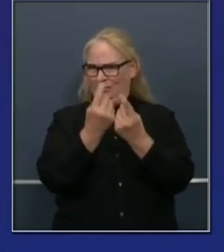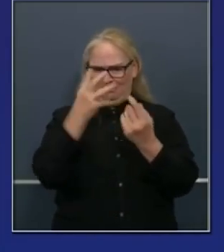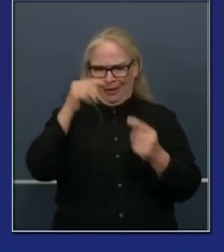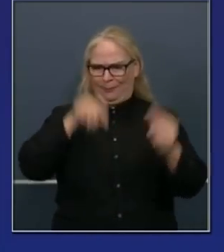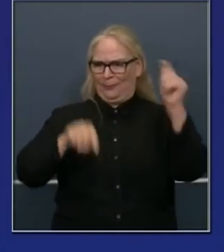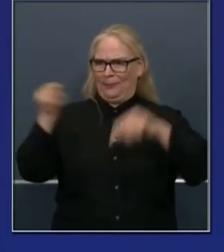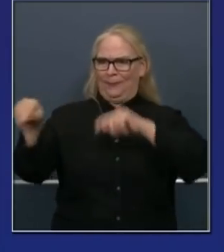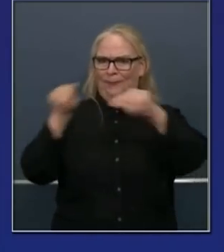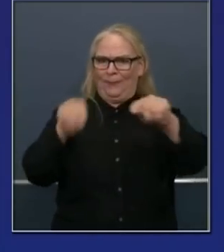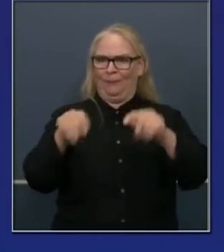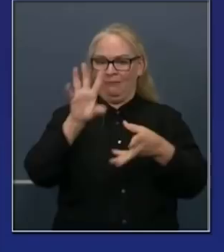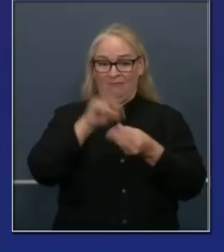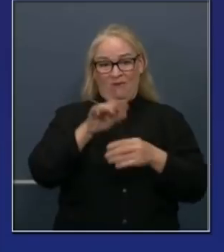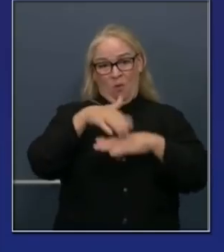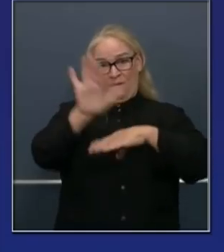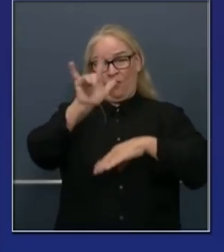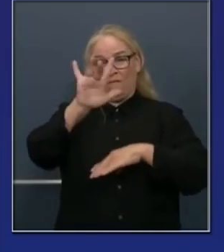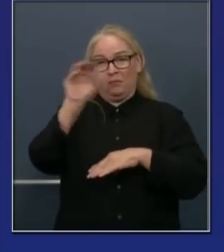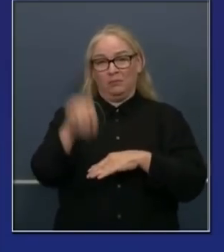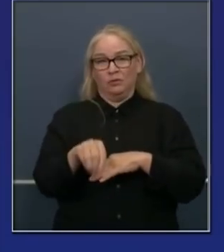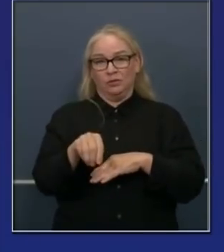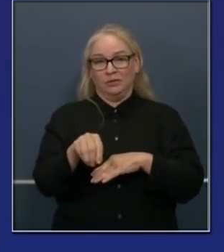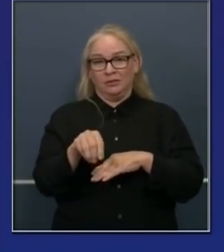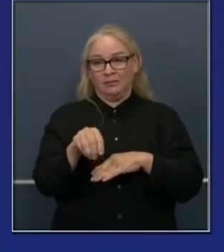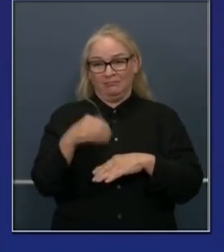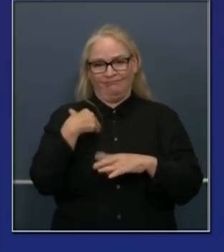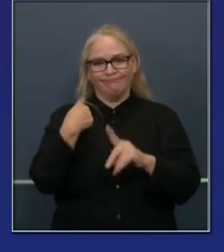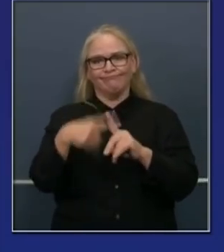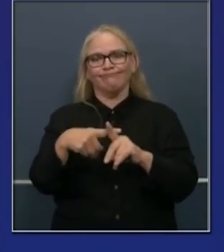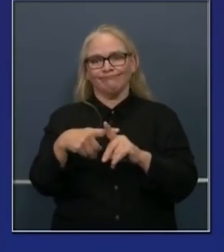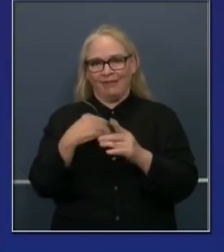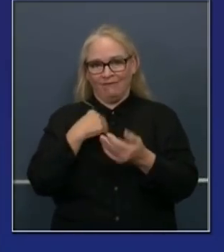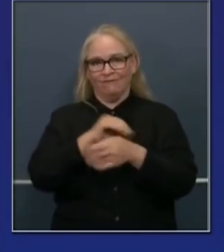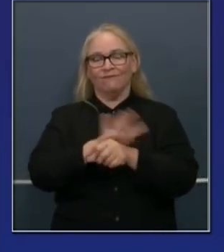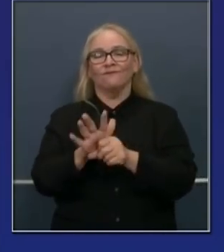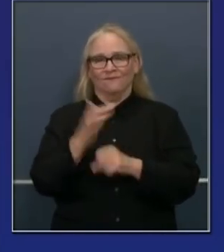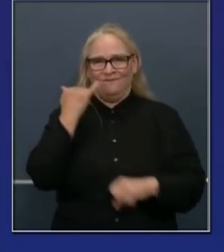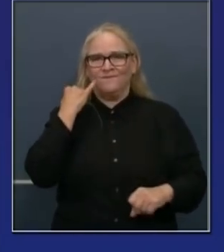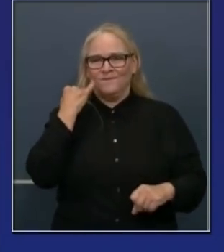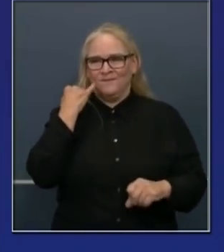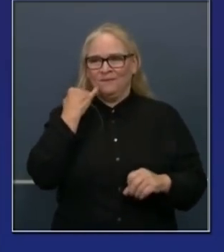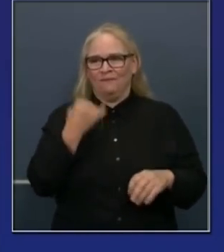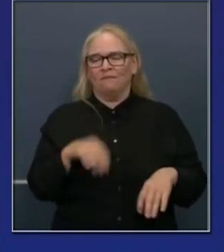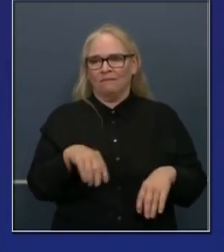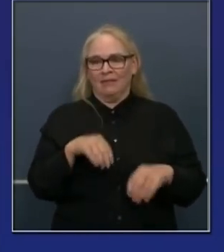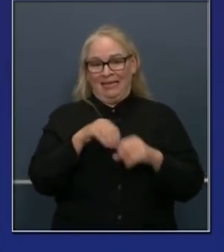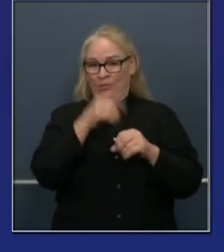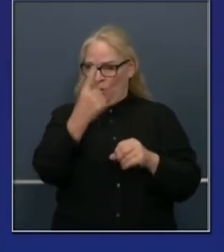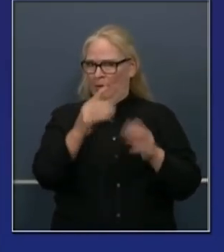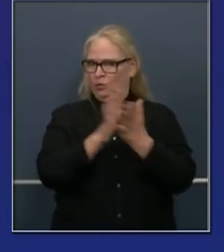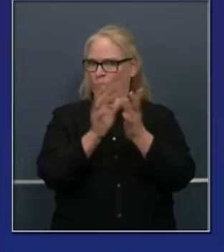STIPULATION HERE MANDATE THAT IF 25% OF THE SCHOOLS THAT